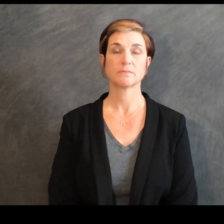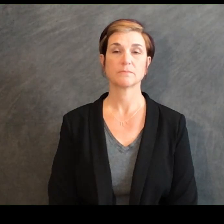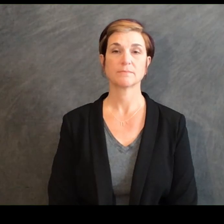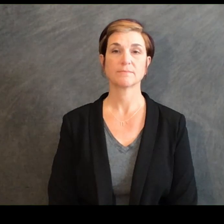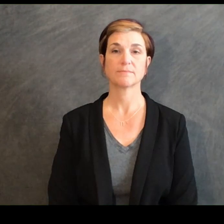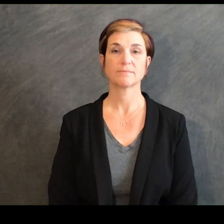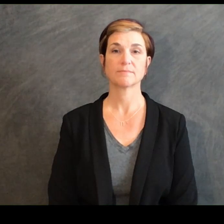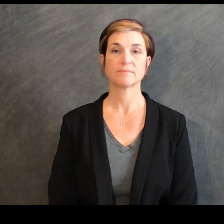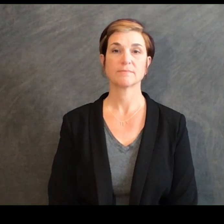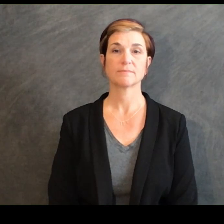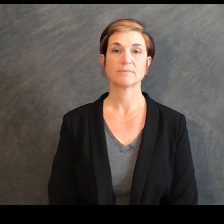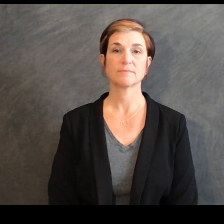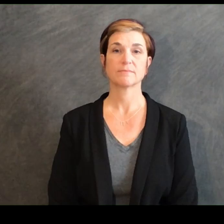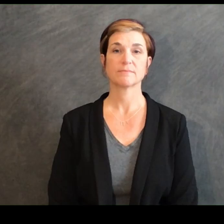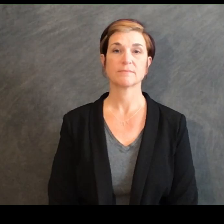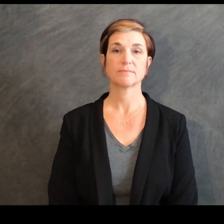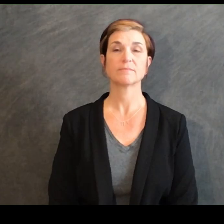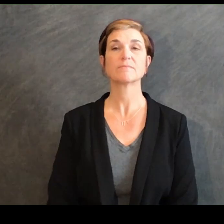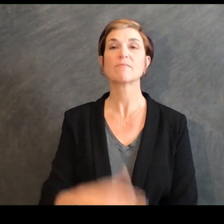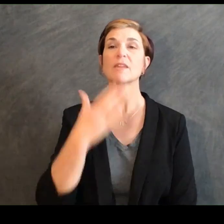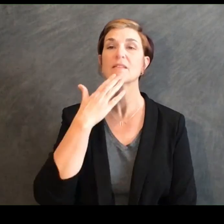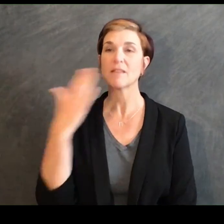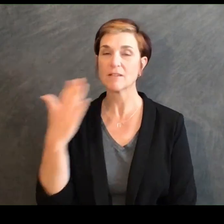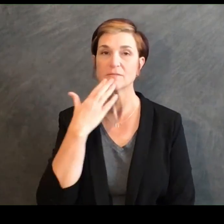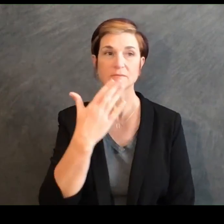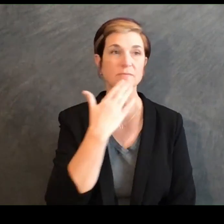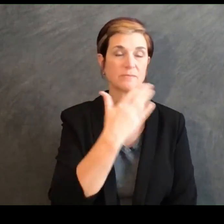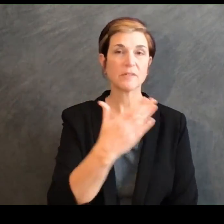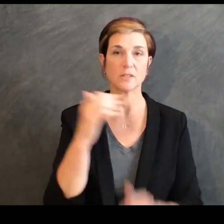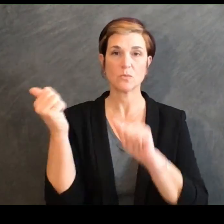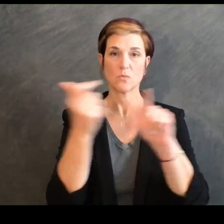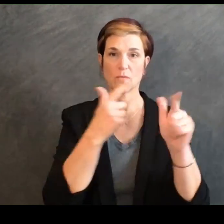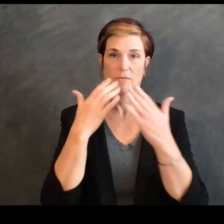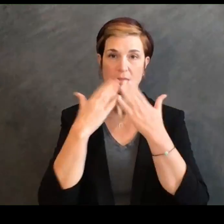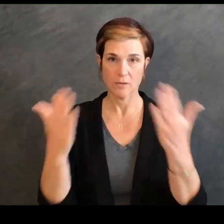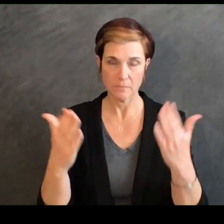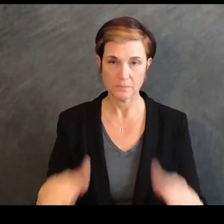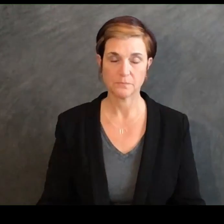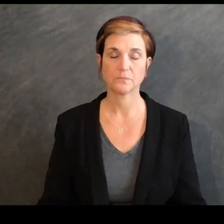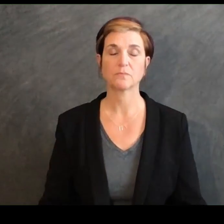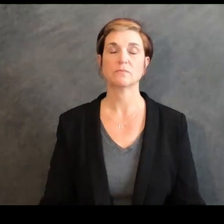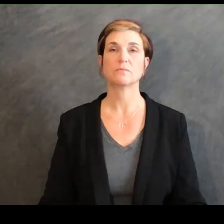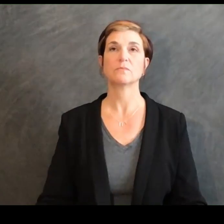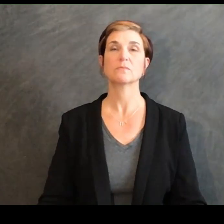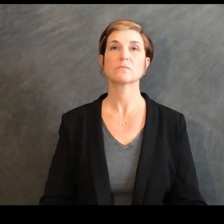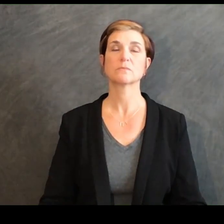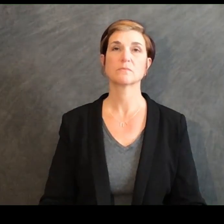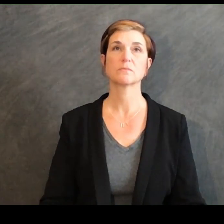thank you very much everyone thank you thank you